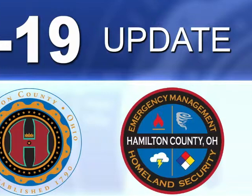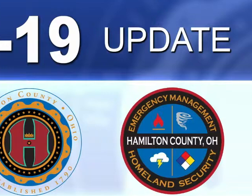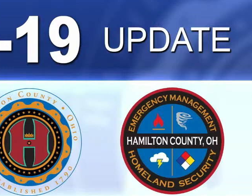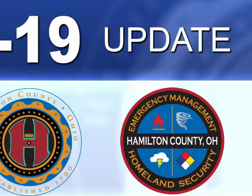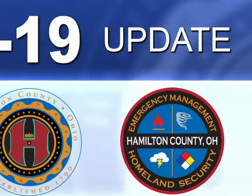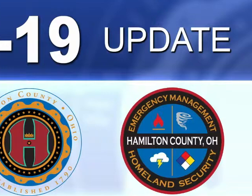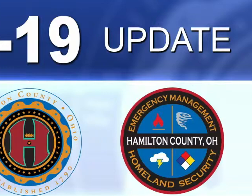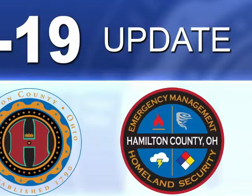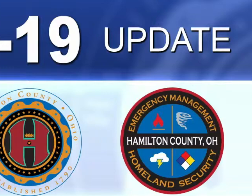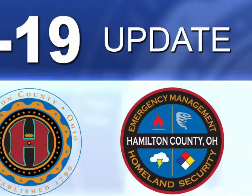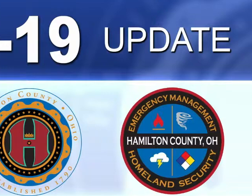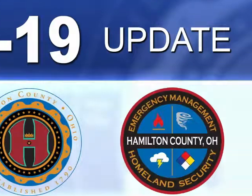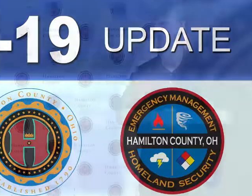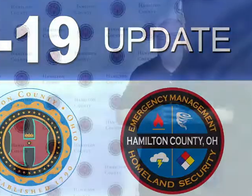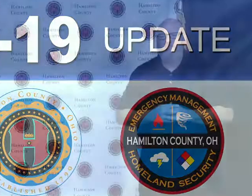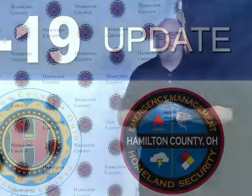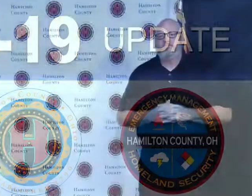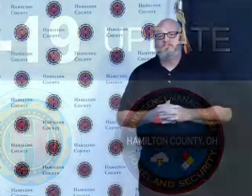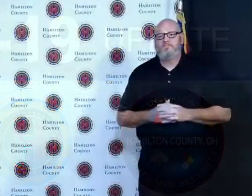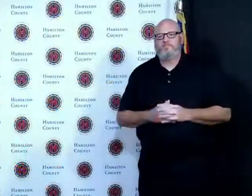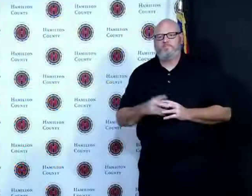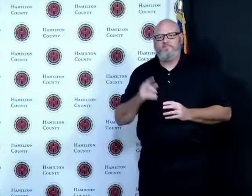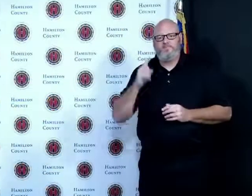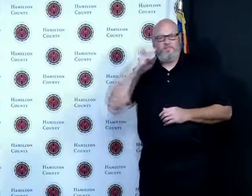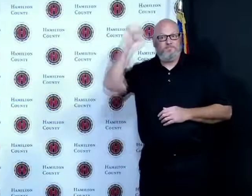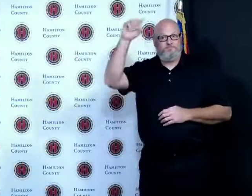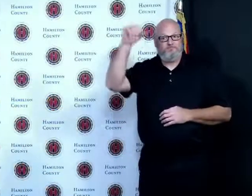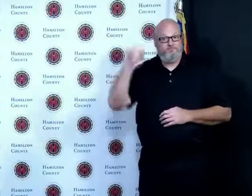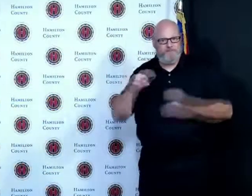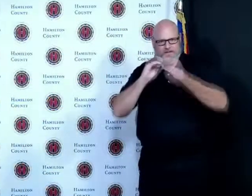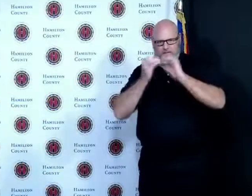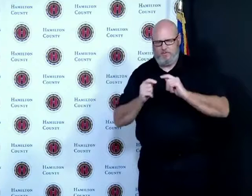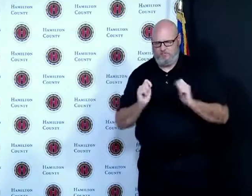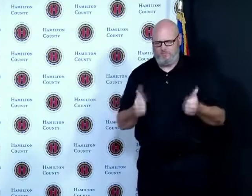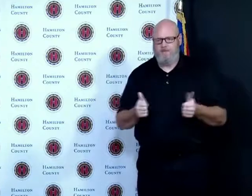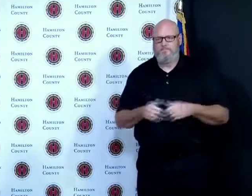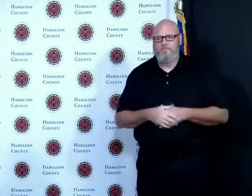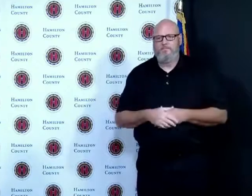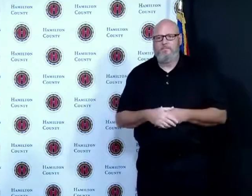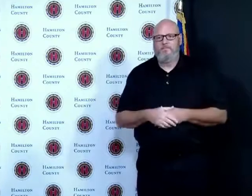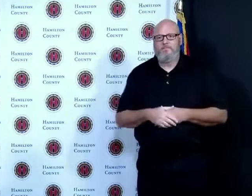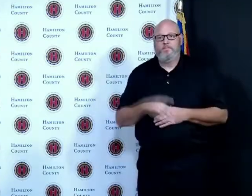the numbers real quick in Hamilton County the number of positive cases for Covid-19